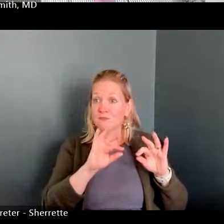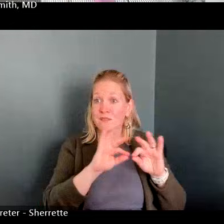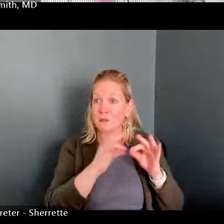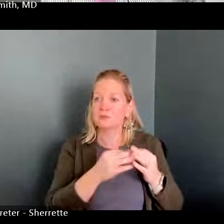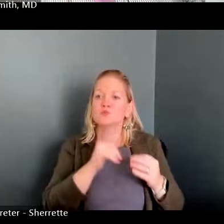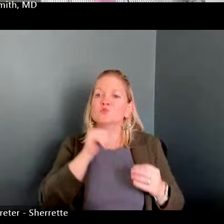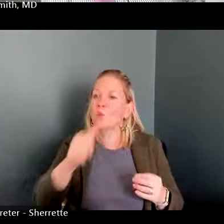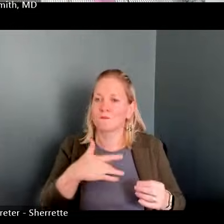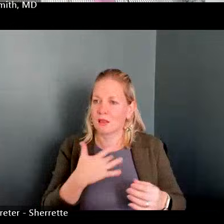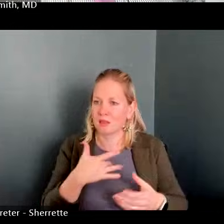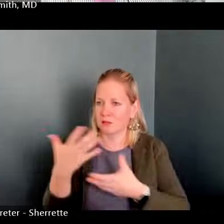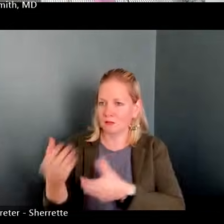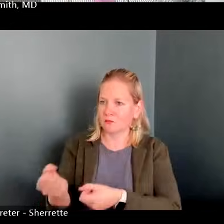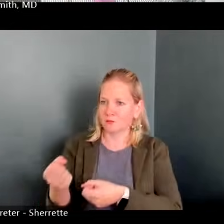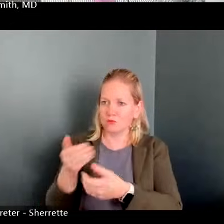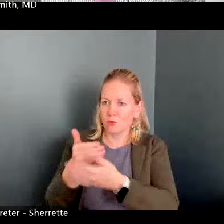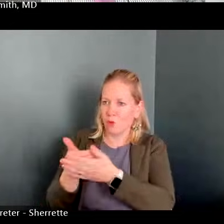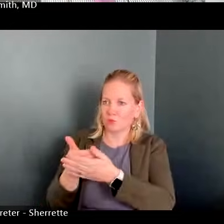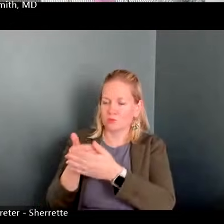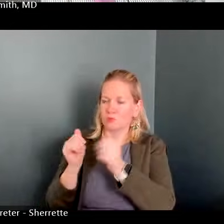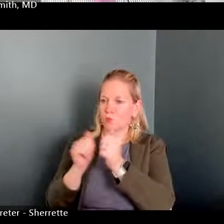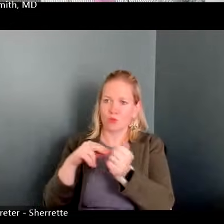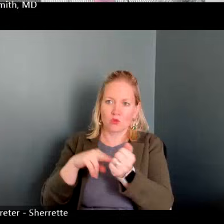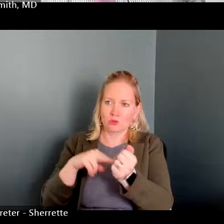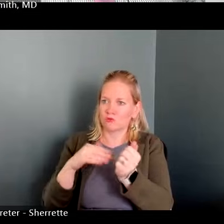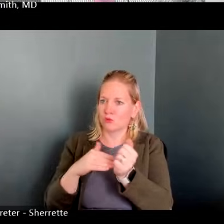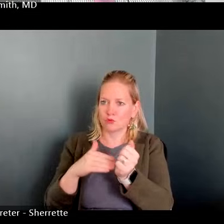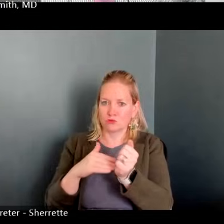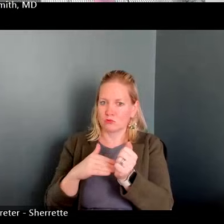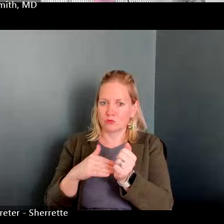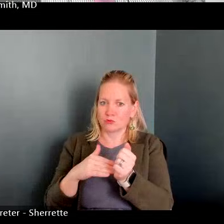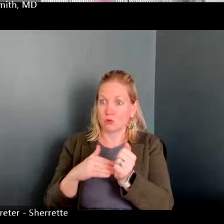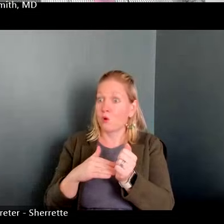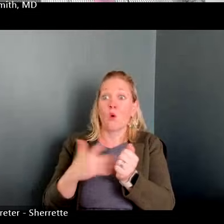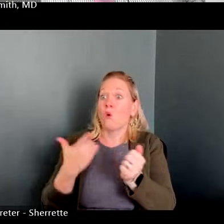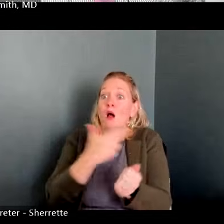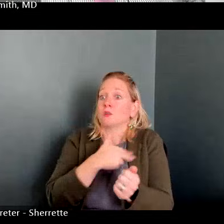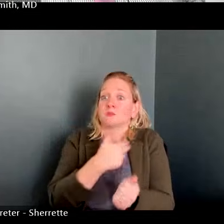doctors or the nurse practitioners or the nurses or even the hospital a lot of times.